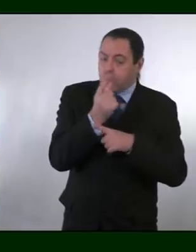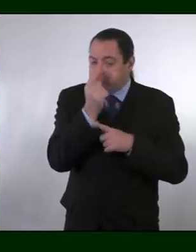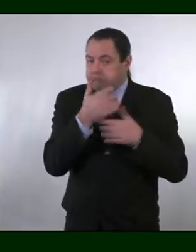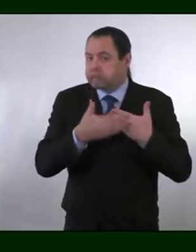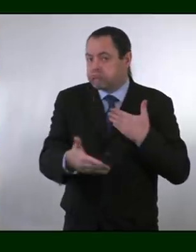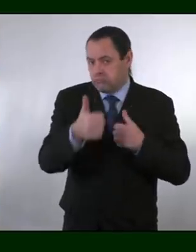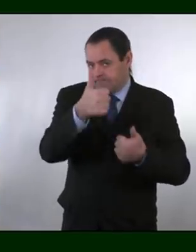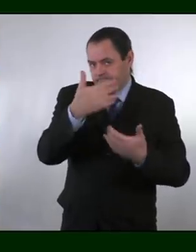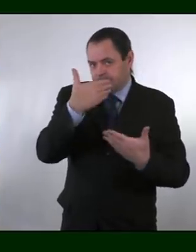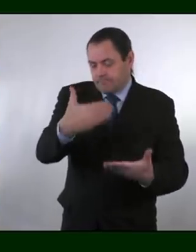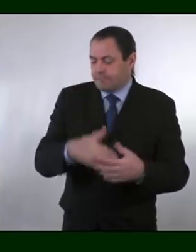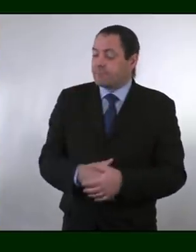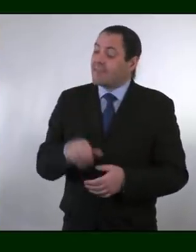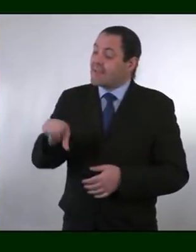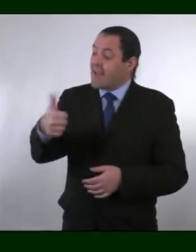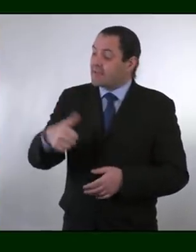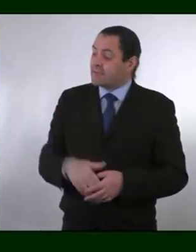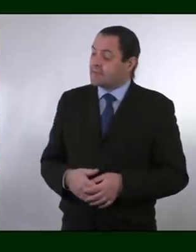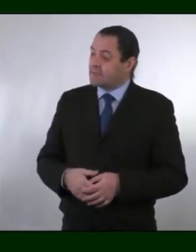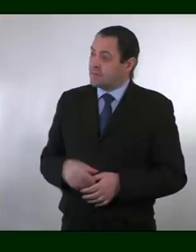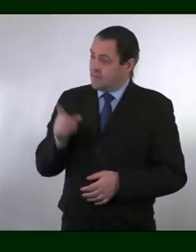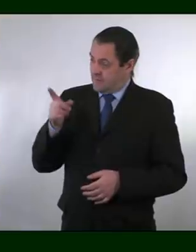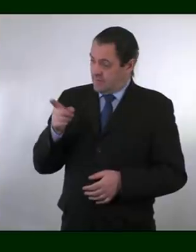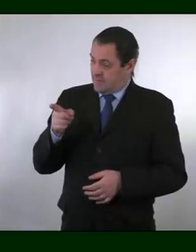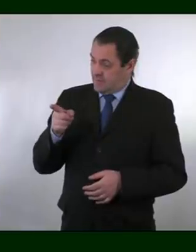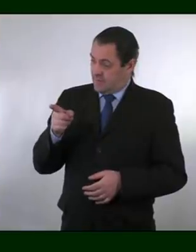Gareth Bacon (Orpington) (Con) I have been contacted by many constituents who